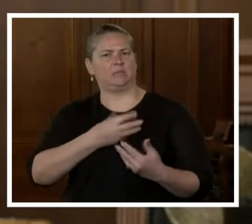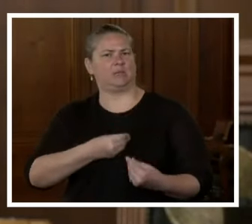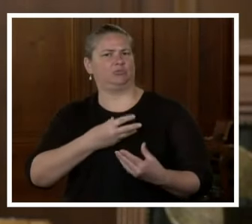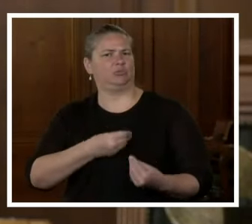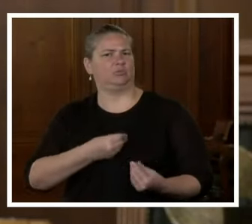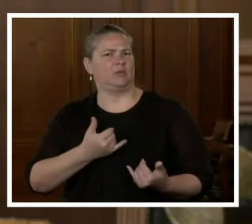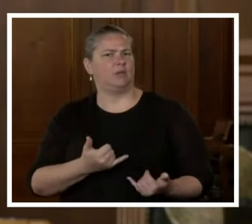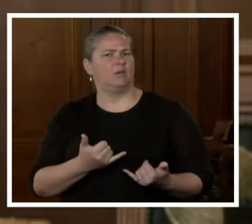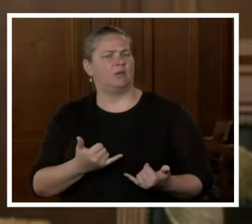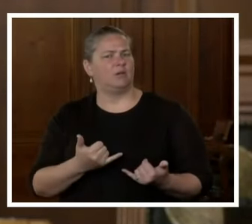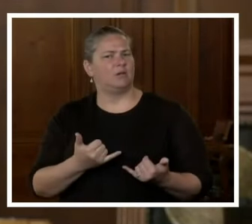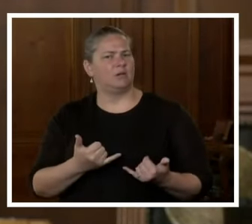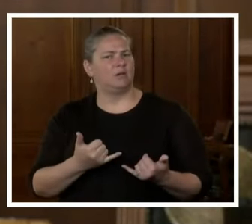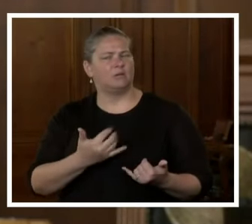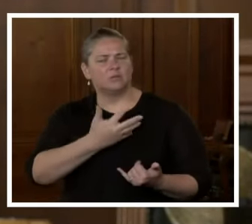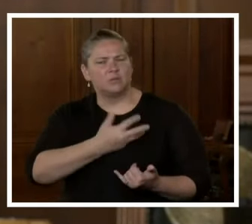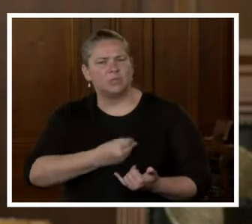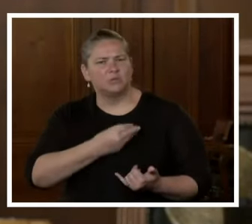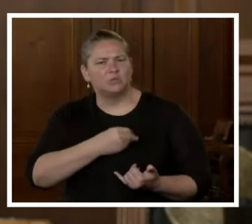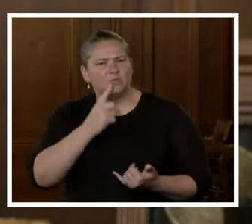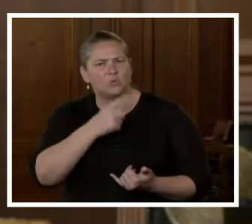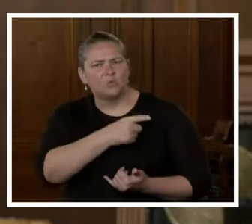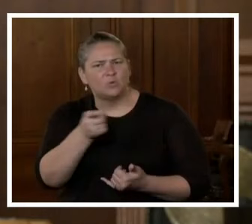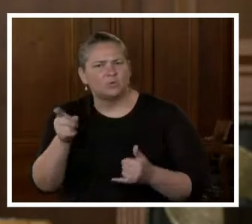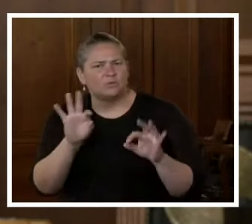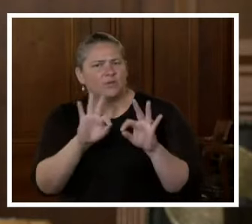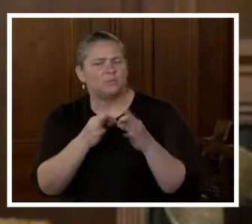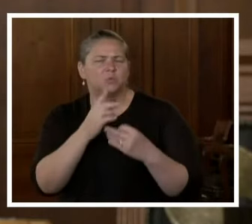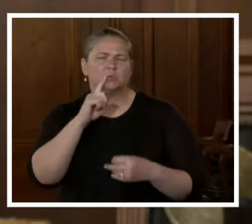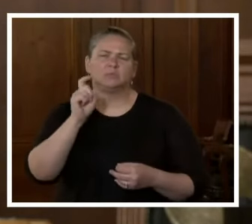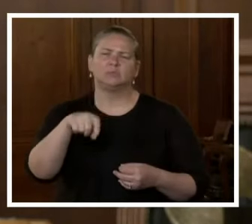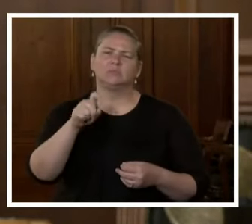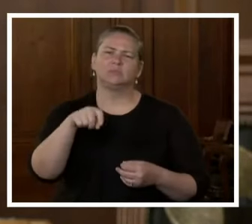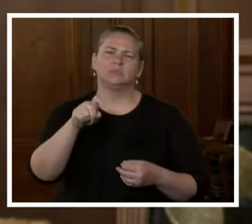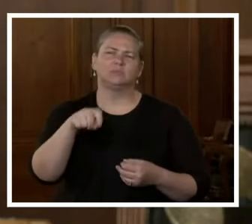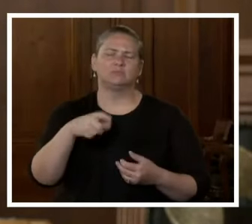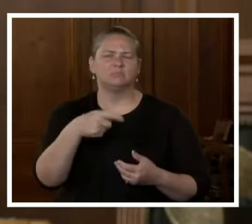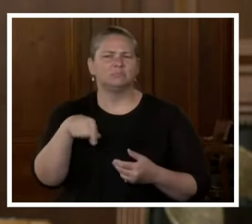THEN WE CONTINUE TO SEE THIS